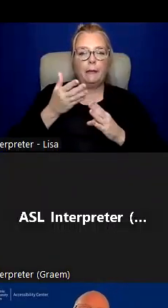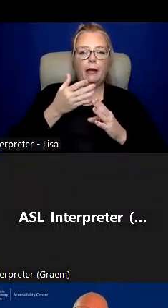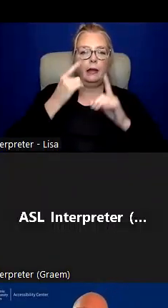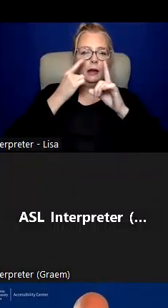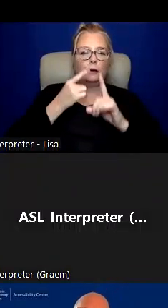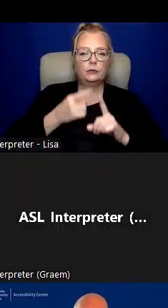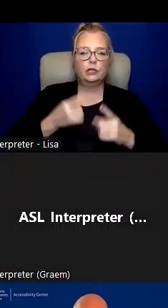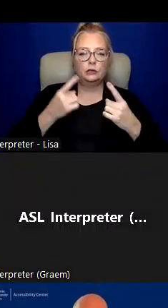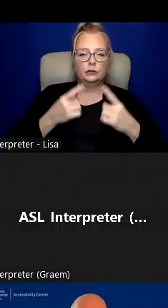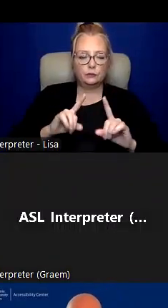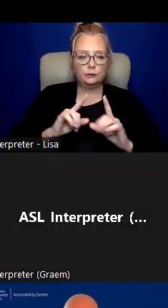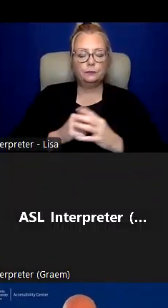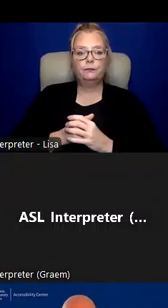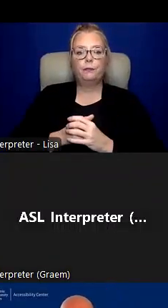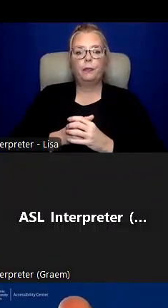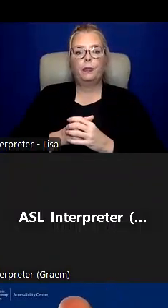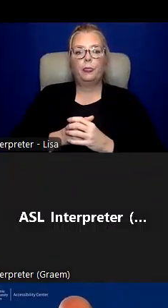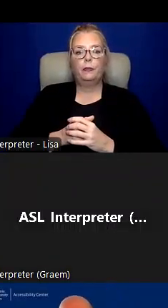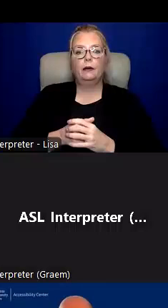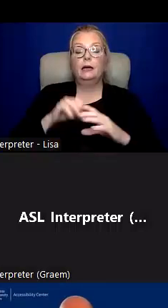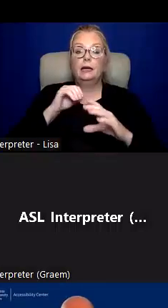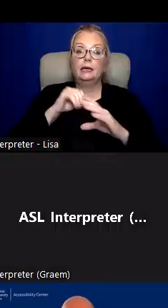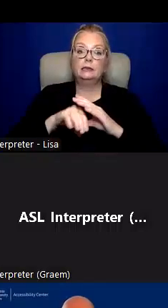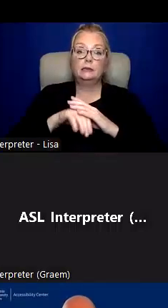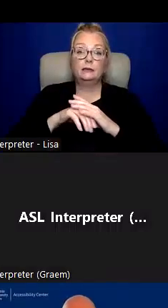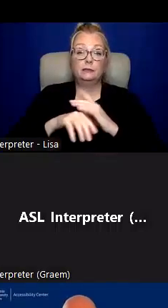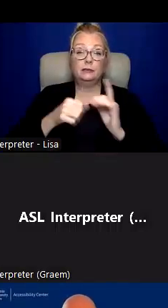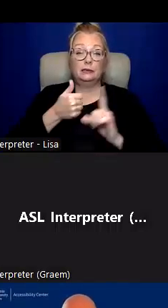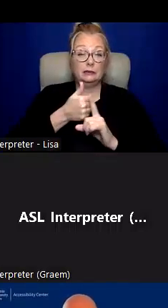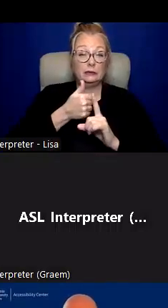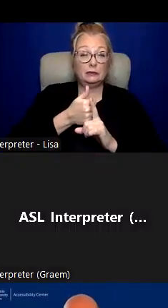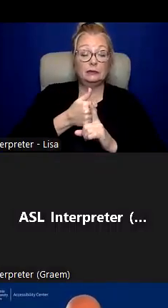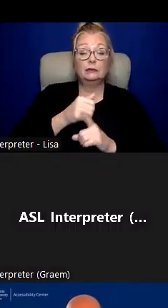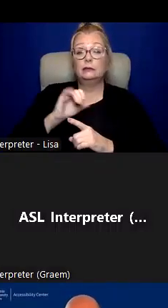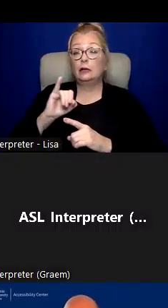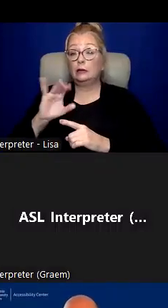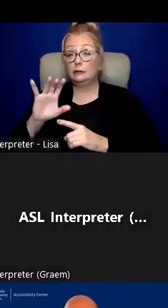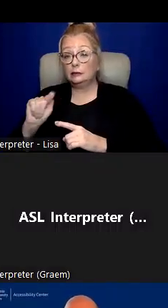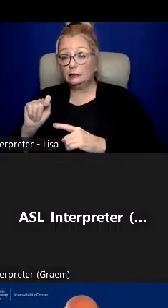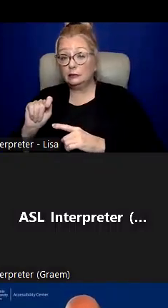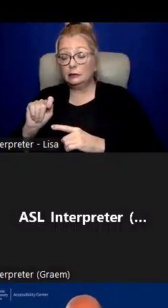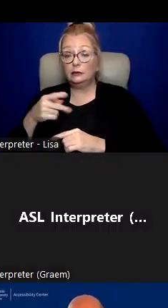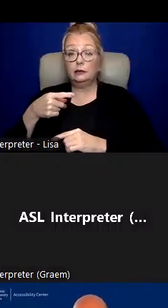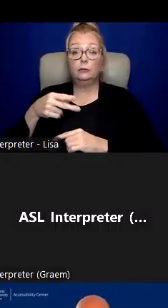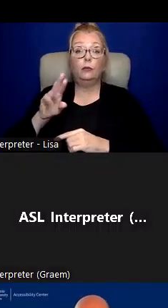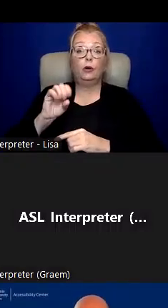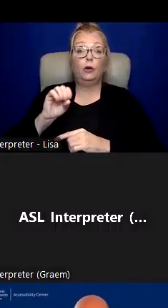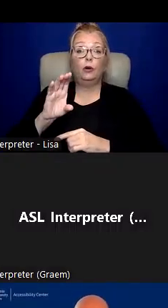So when you're talking about accessibility and ICT and procurement, there's three main objectives.